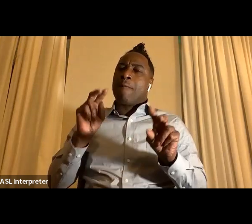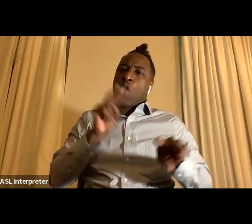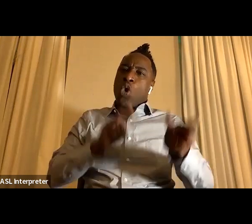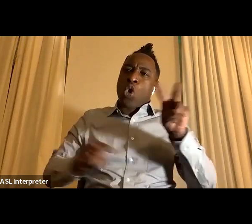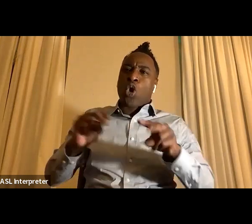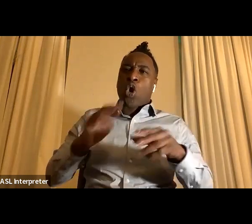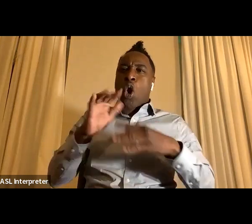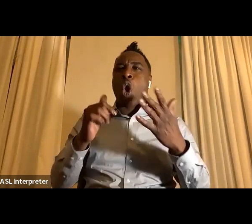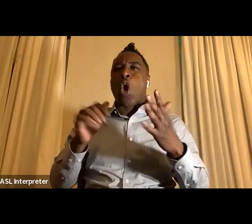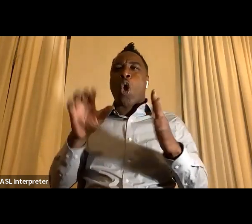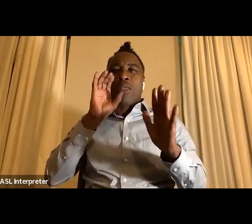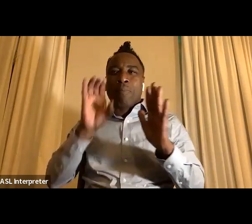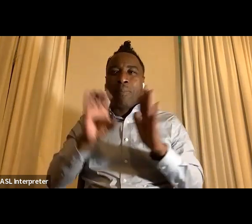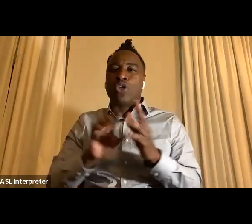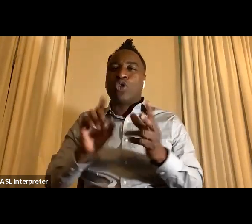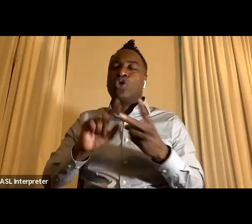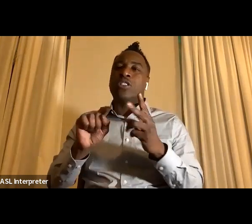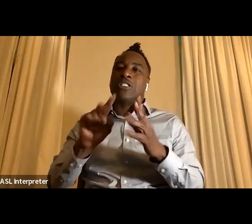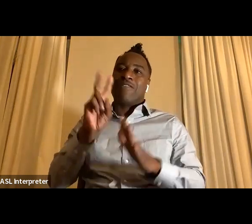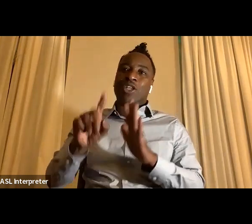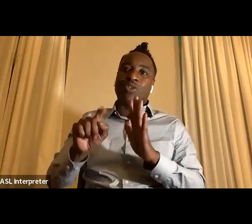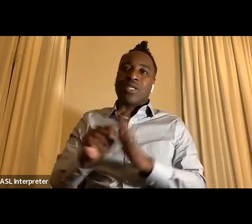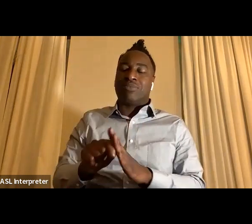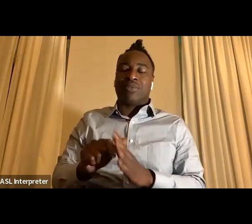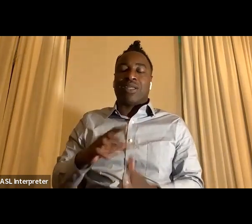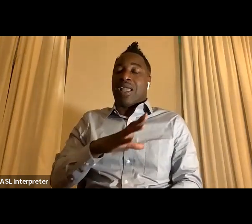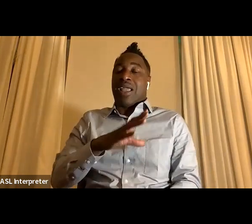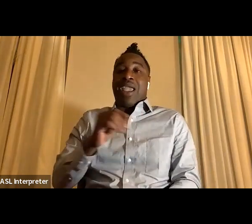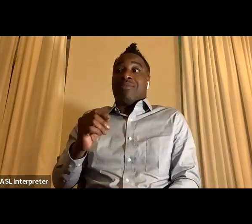I compile and I'm like, just not as inspired by them anymore.